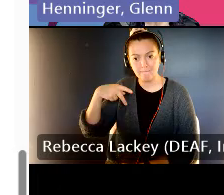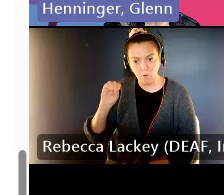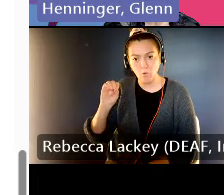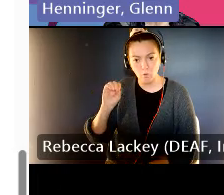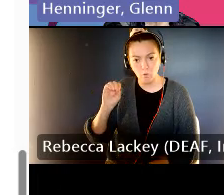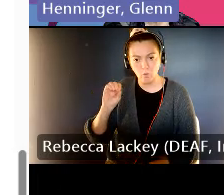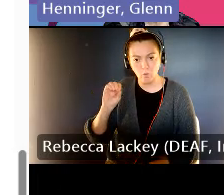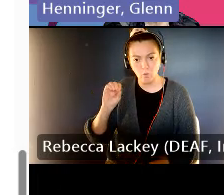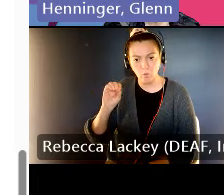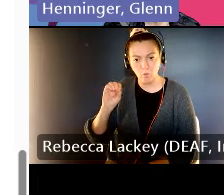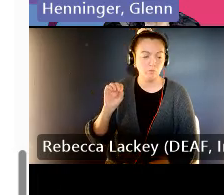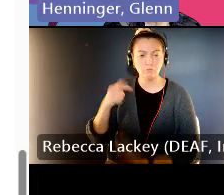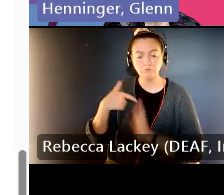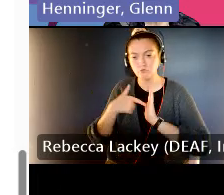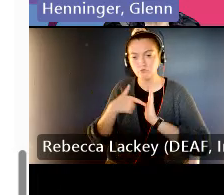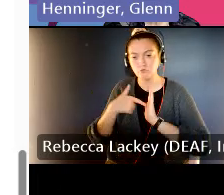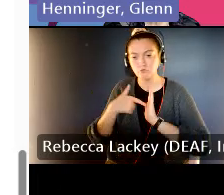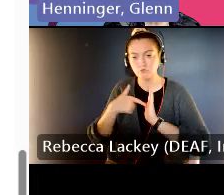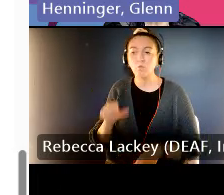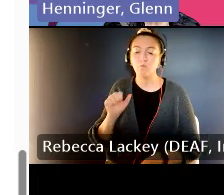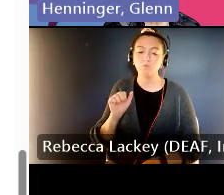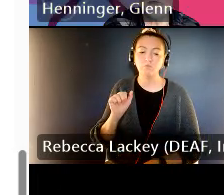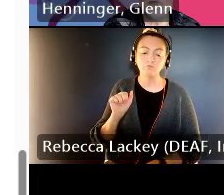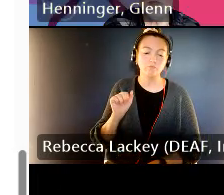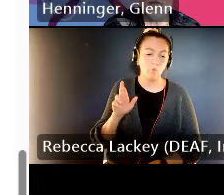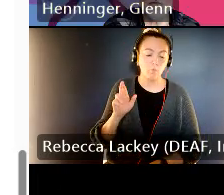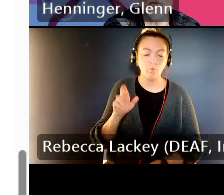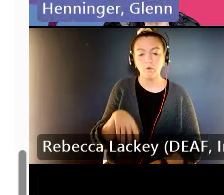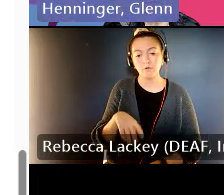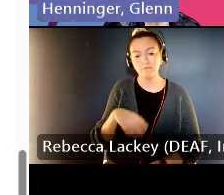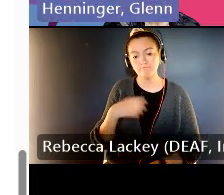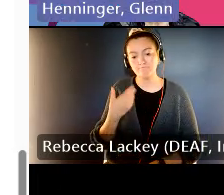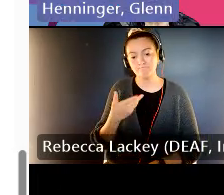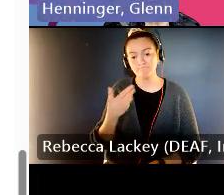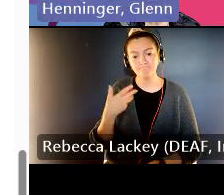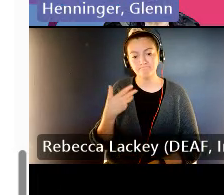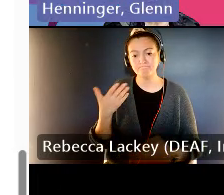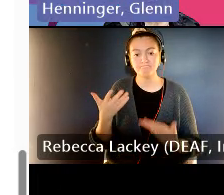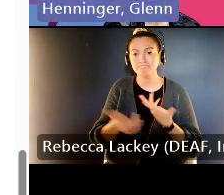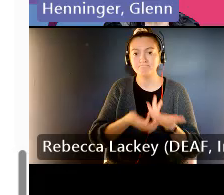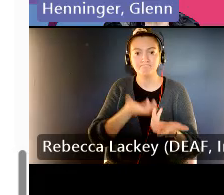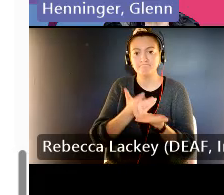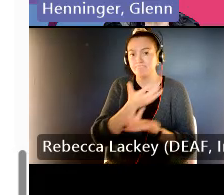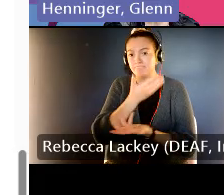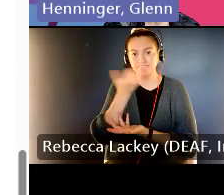impact, where we had them shown or, or what fits best as far as we see when